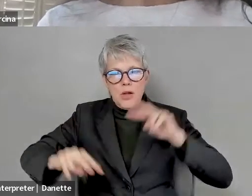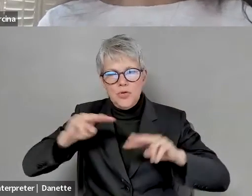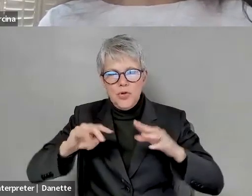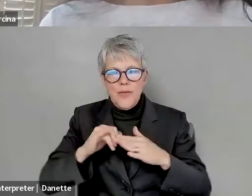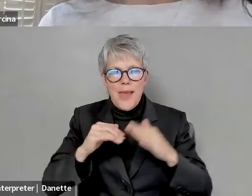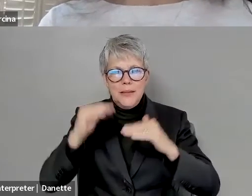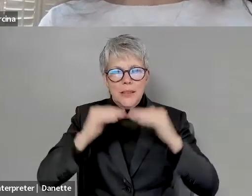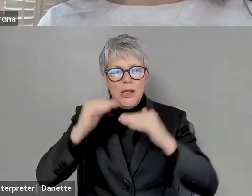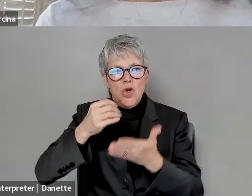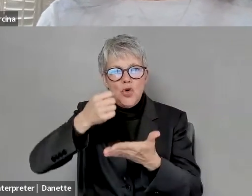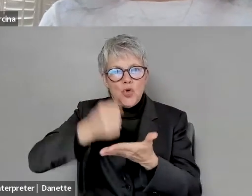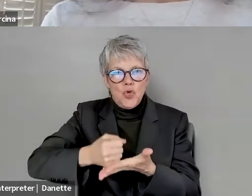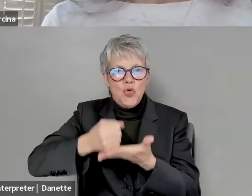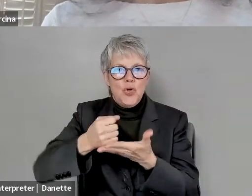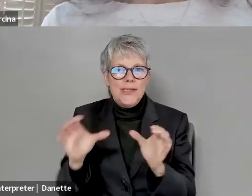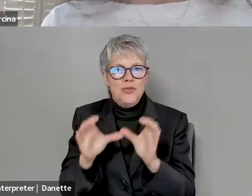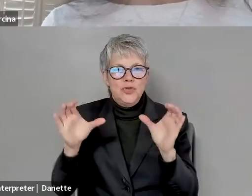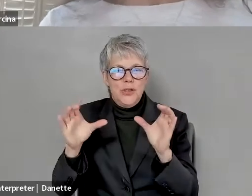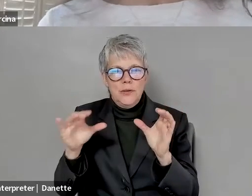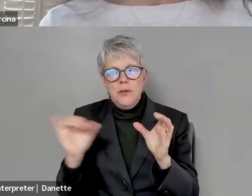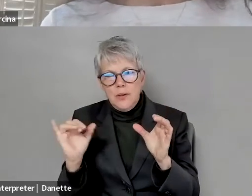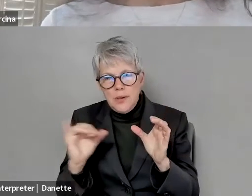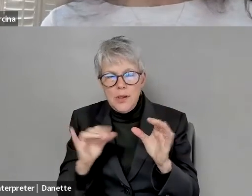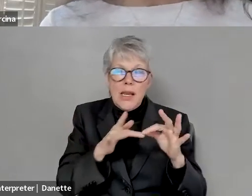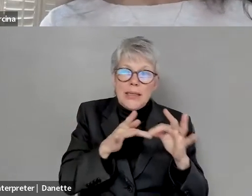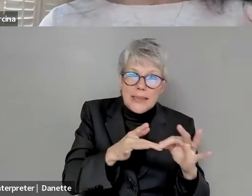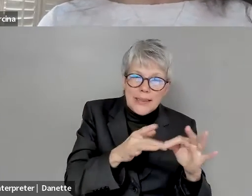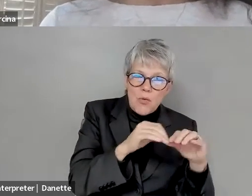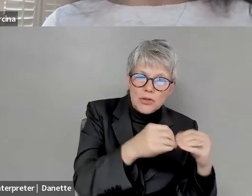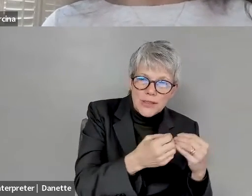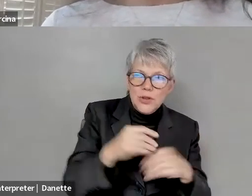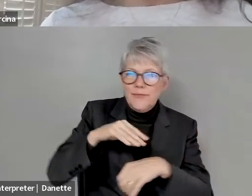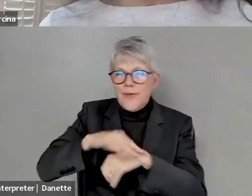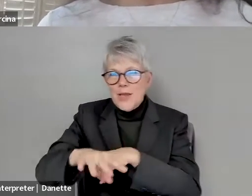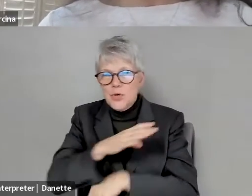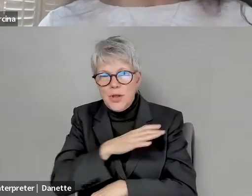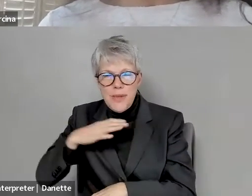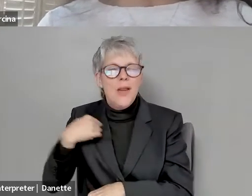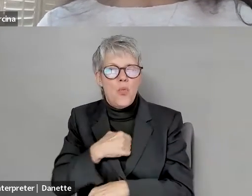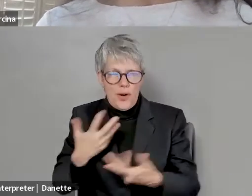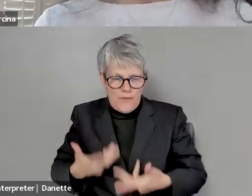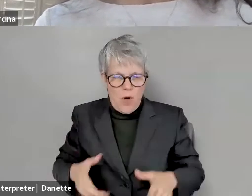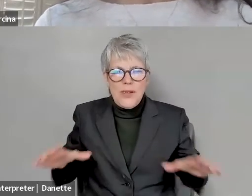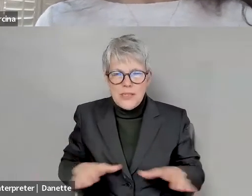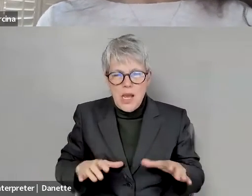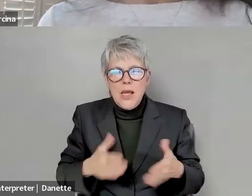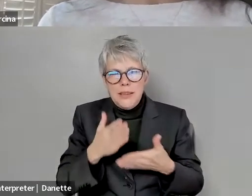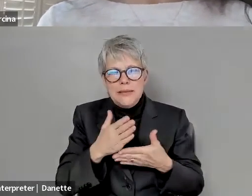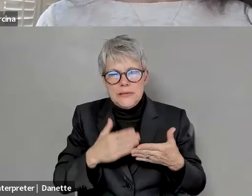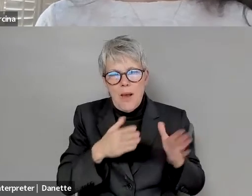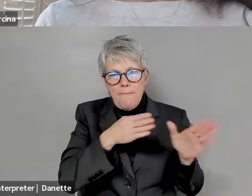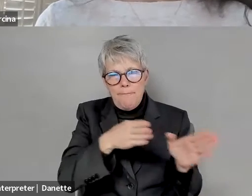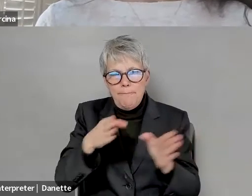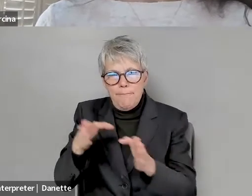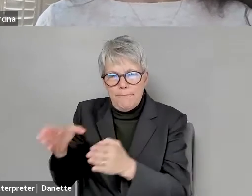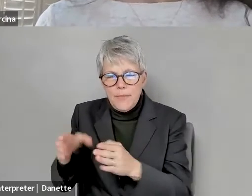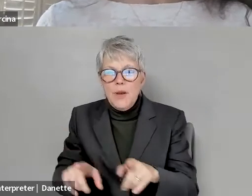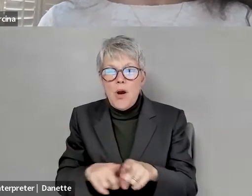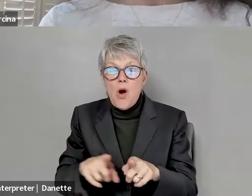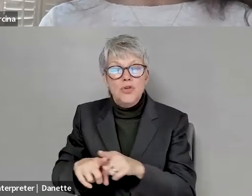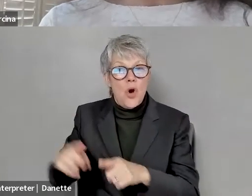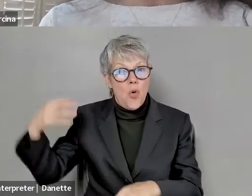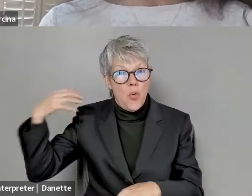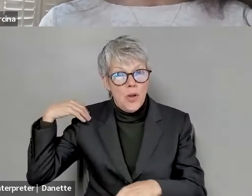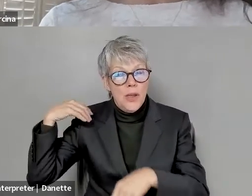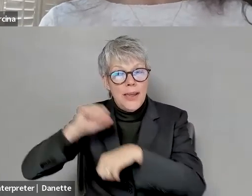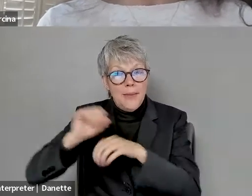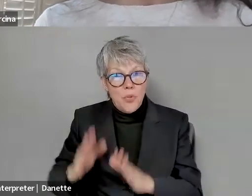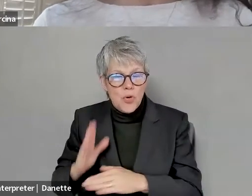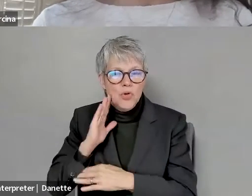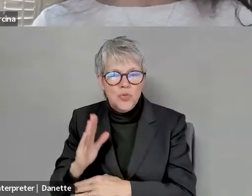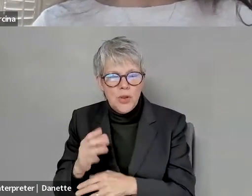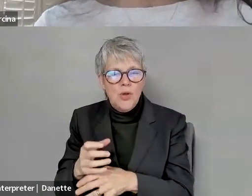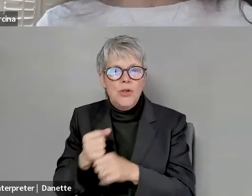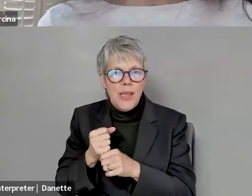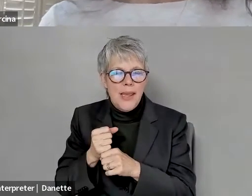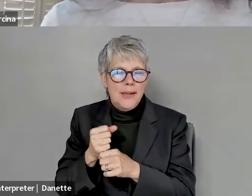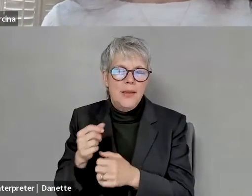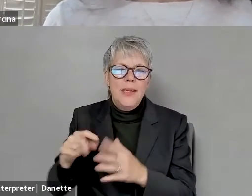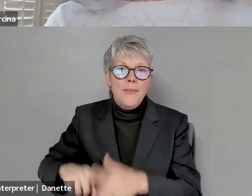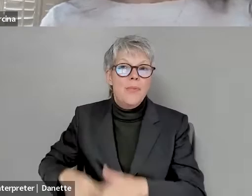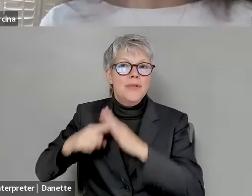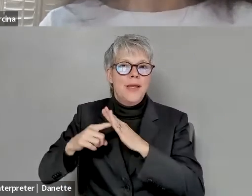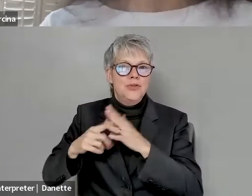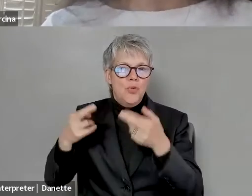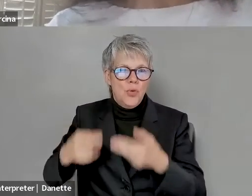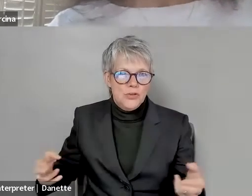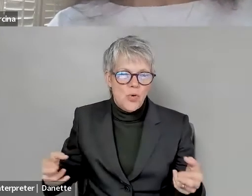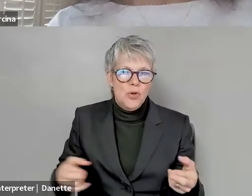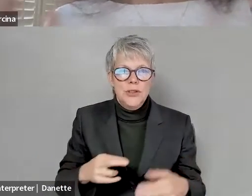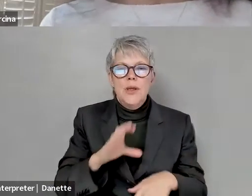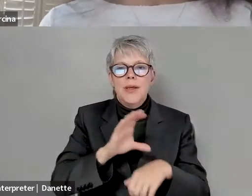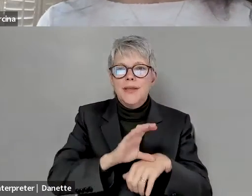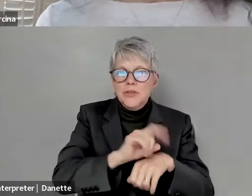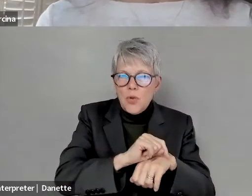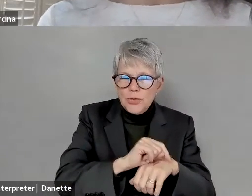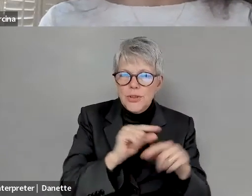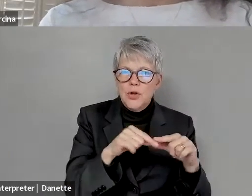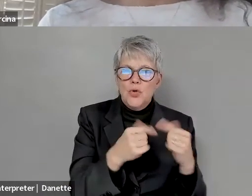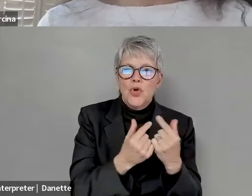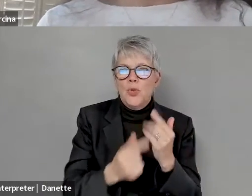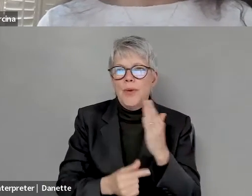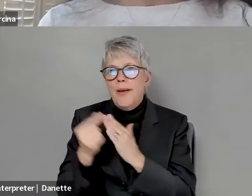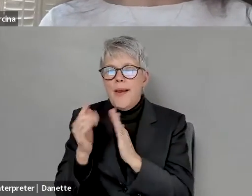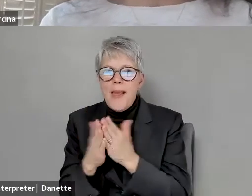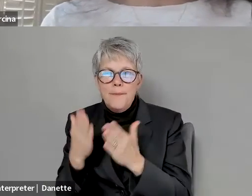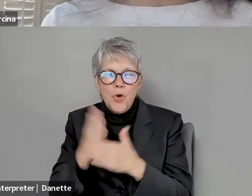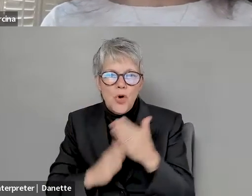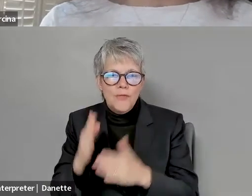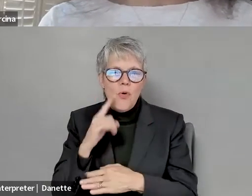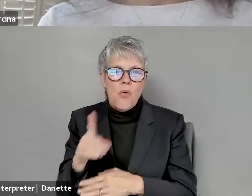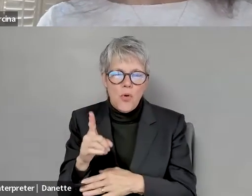that this would involve designating a legal organization forming an advisory committee which I know we've already done in some spaces, and then we also imagine that employers would receive um implementation of resources like a consultant group and a handbook for queer implementation guidelines and best practices as well.